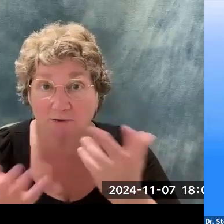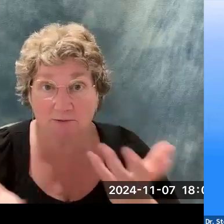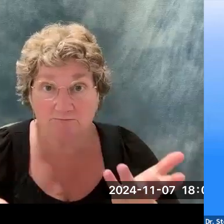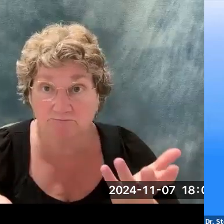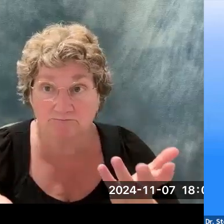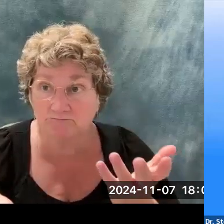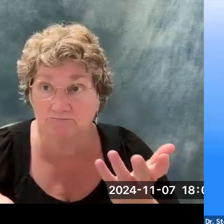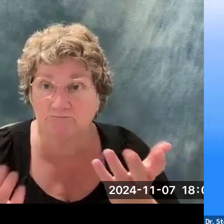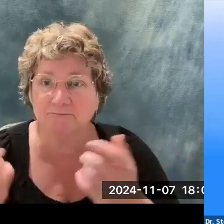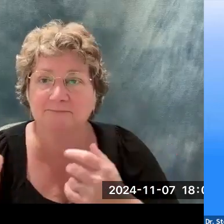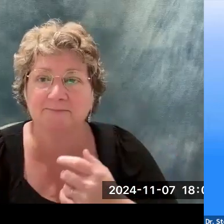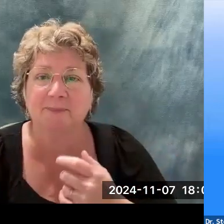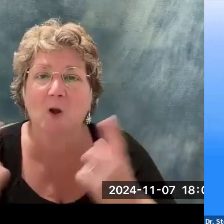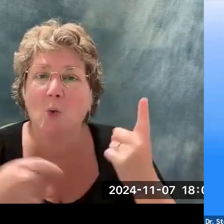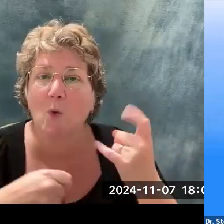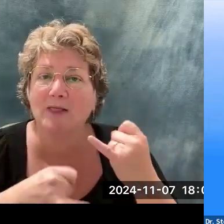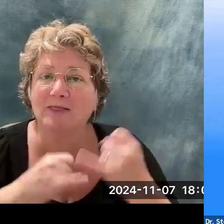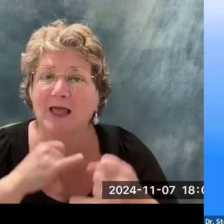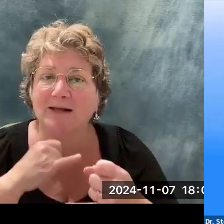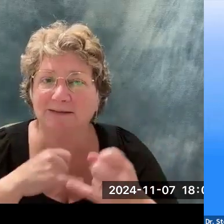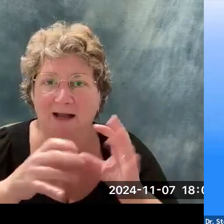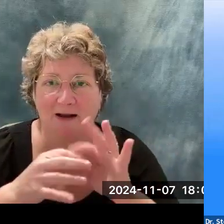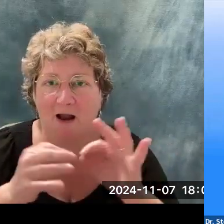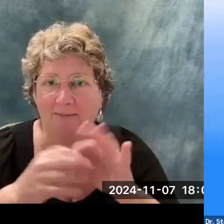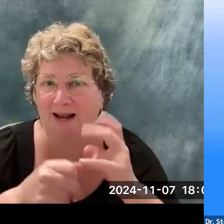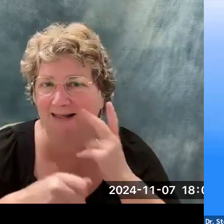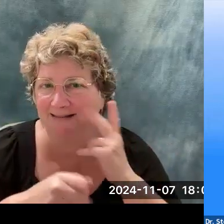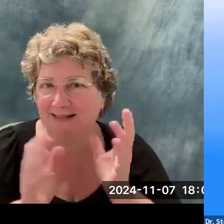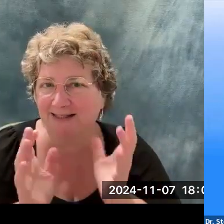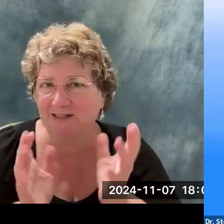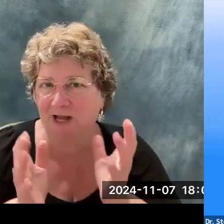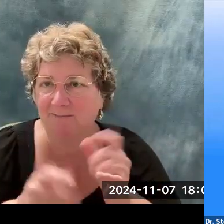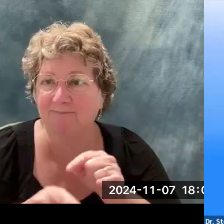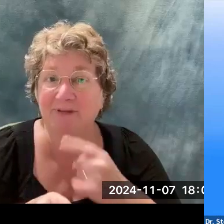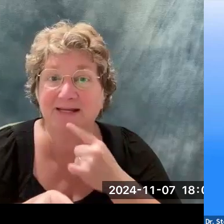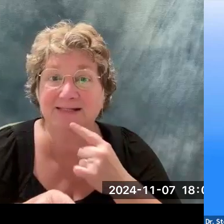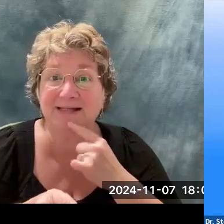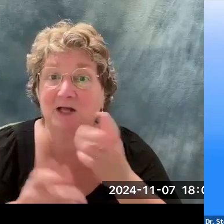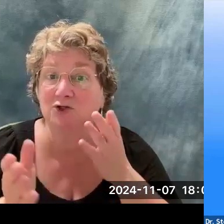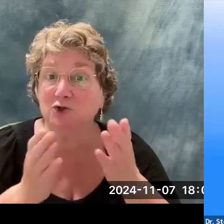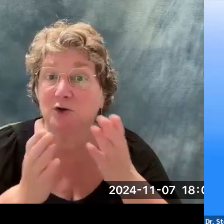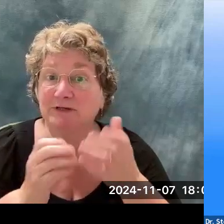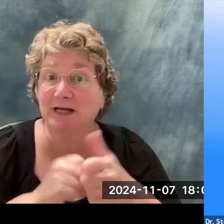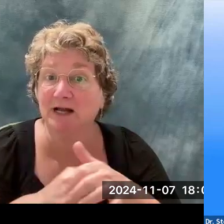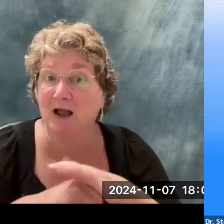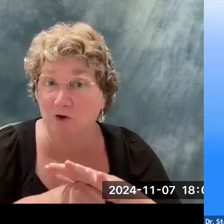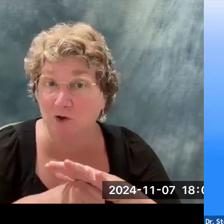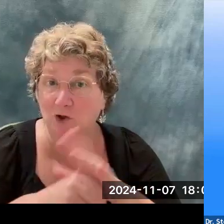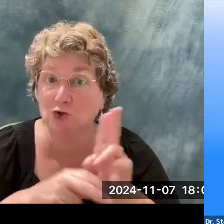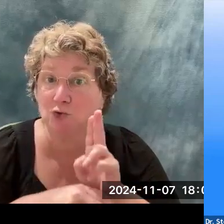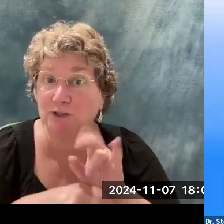Just one last comment I see in the chat that I want to address. Are the services covered by insurance? So there's no fee or cost associated